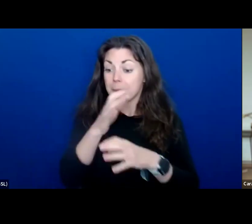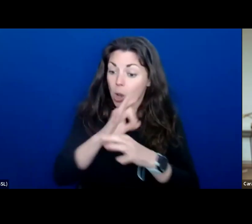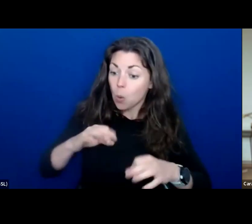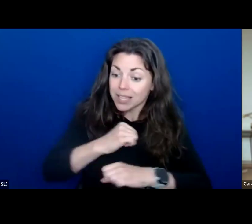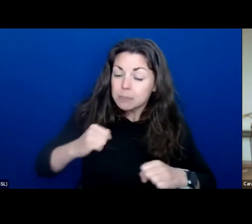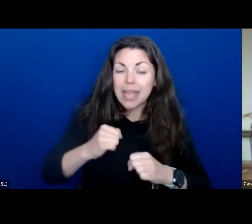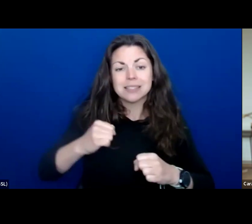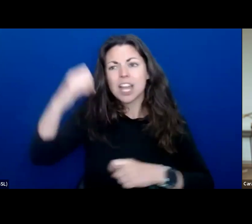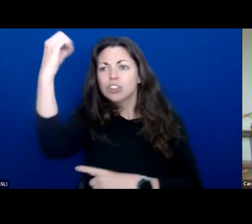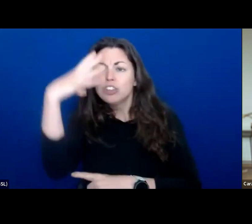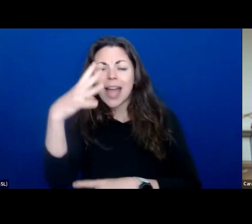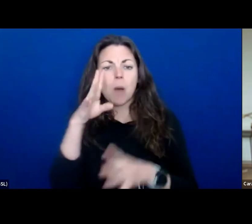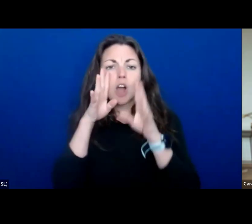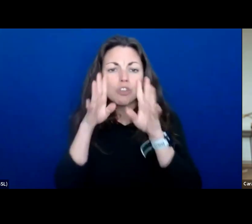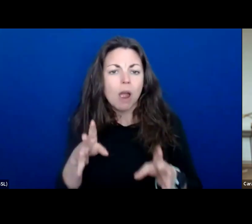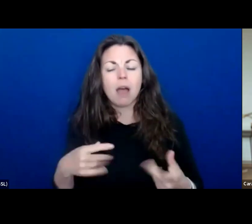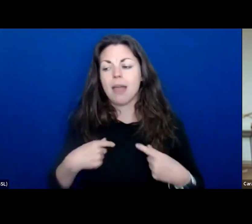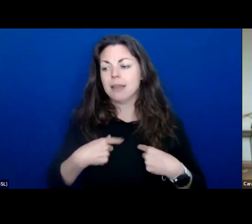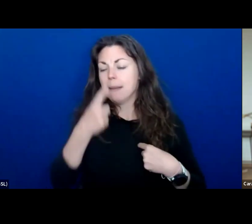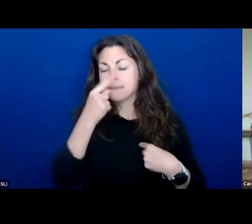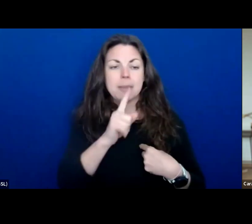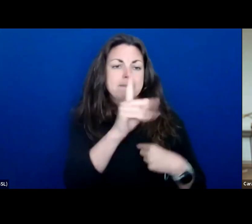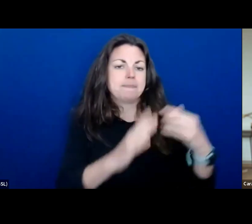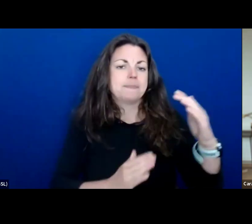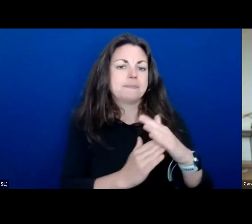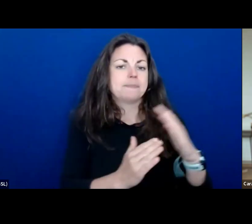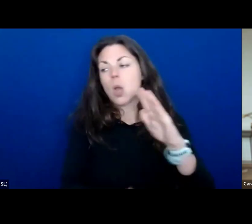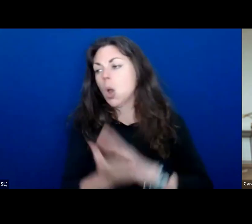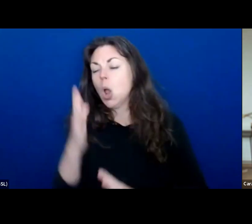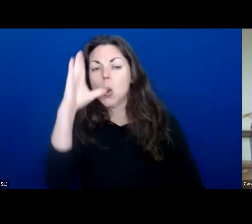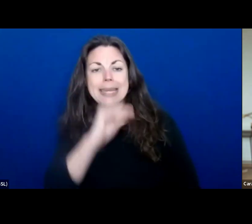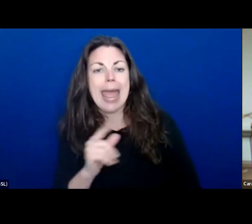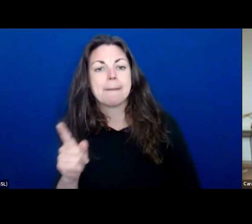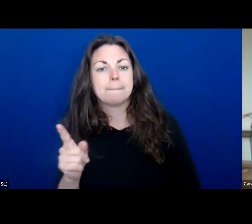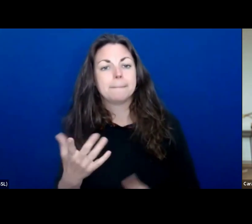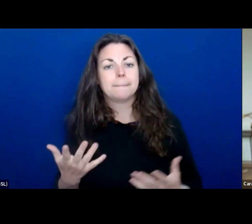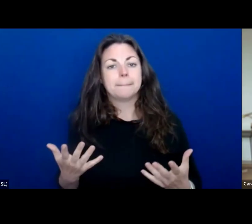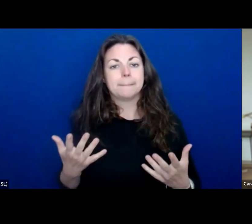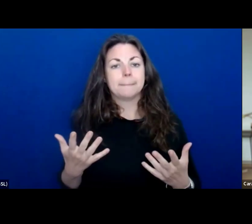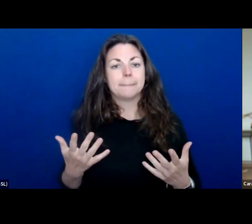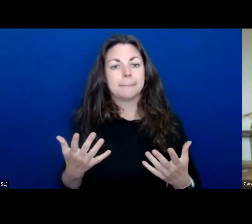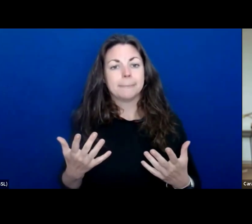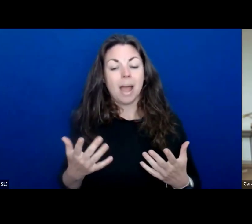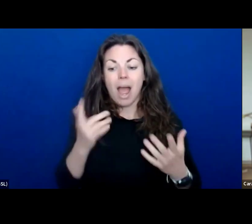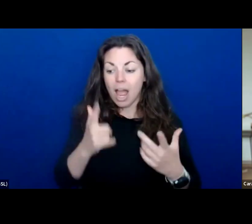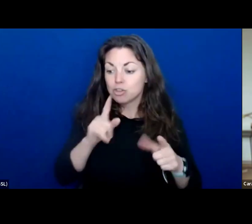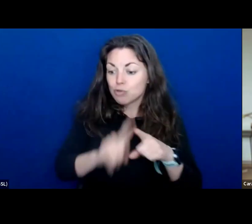I might go have a nap. I might go, you know, do something. I'm very careful to stay away from harmful things. I never drink alcohol